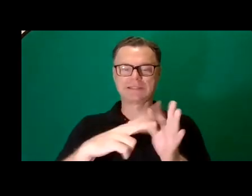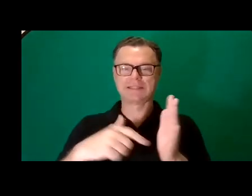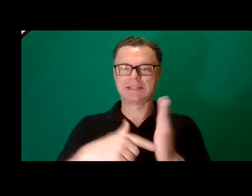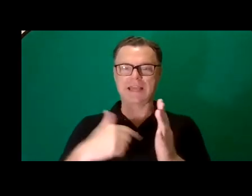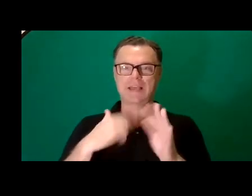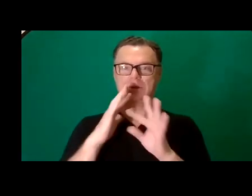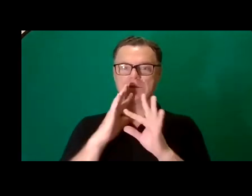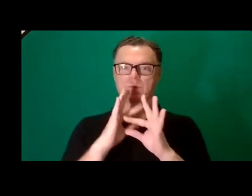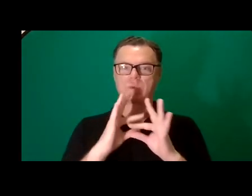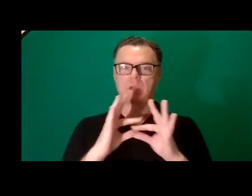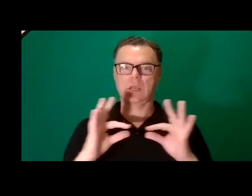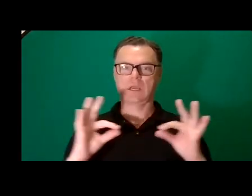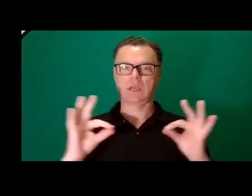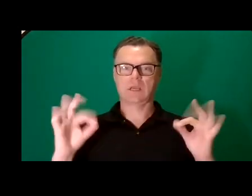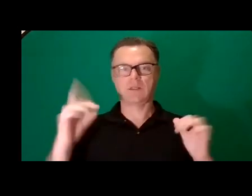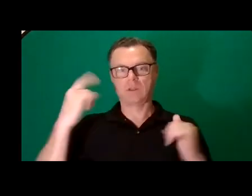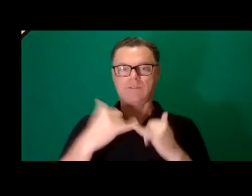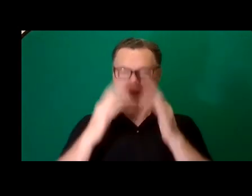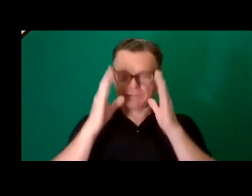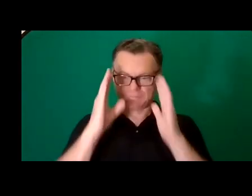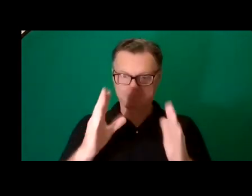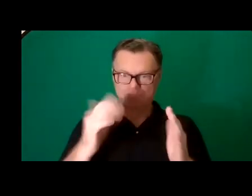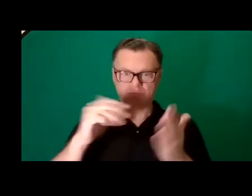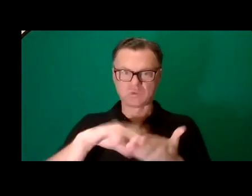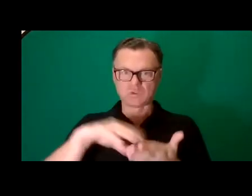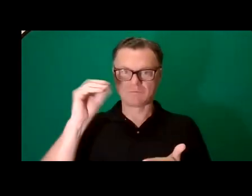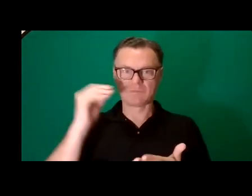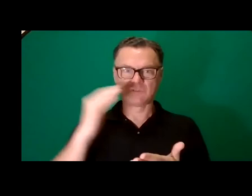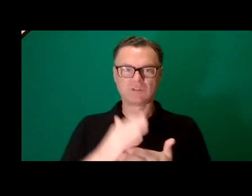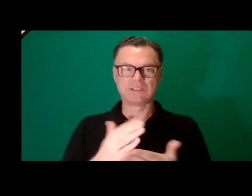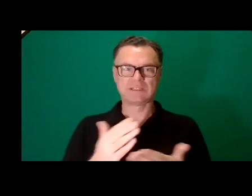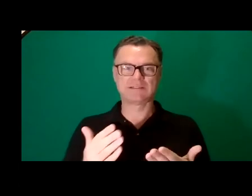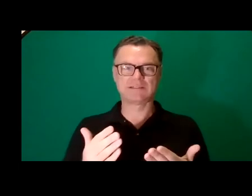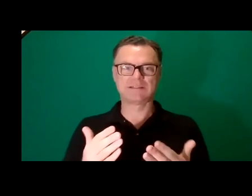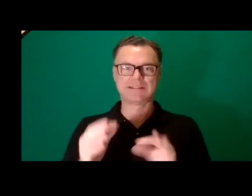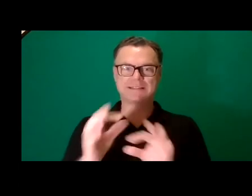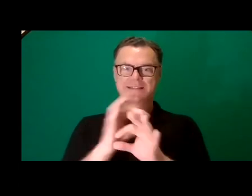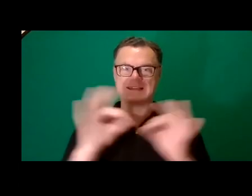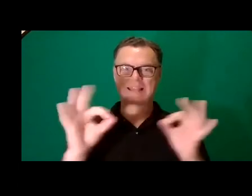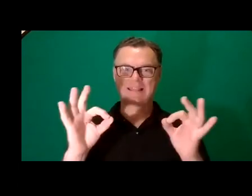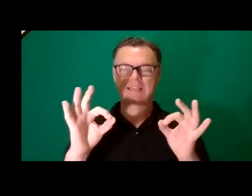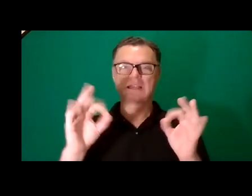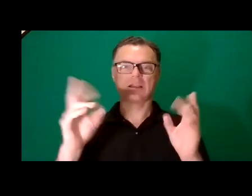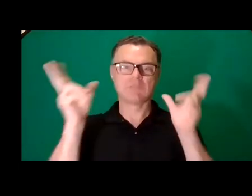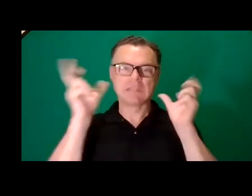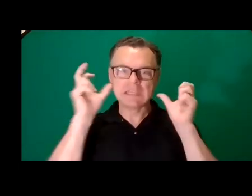studious but nothing, nothing at all was sinking in.